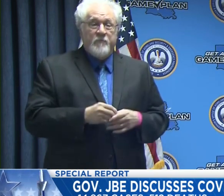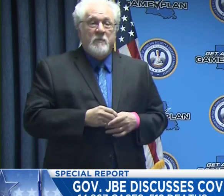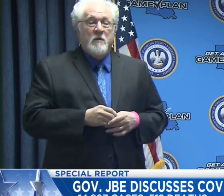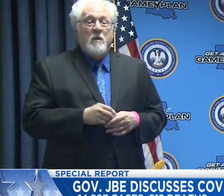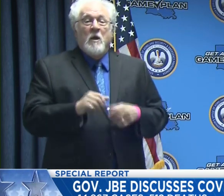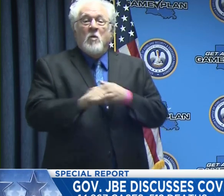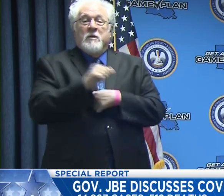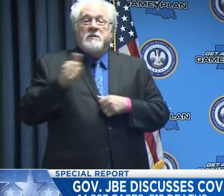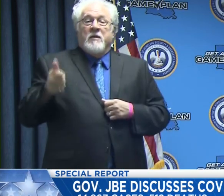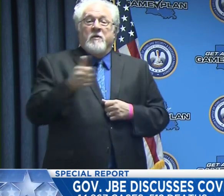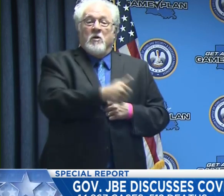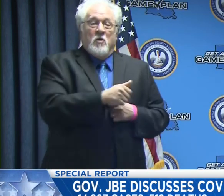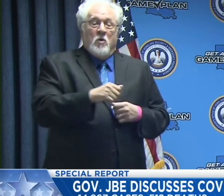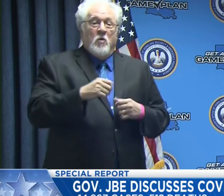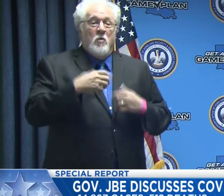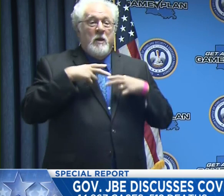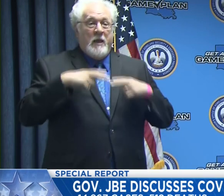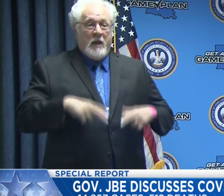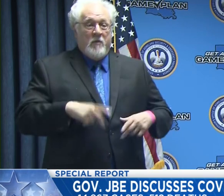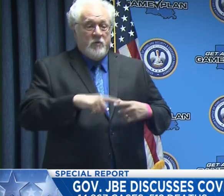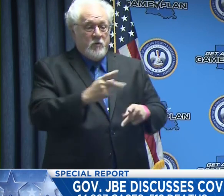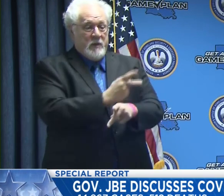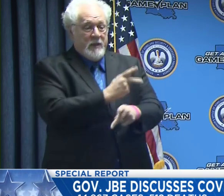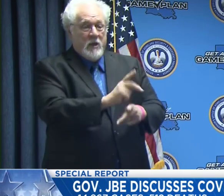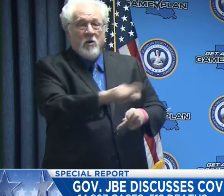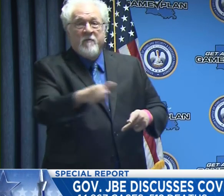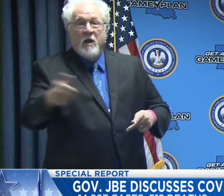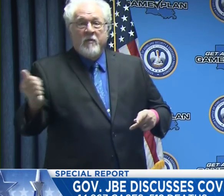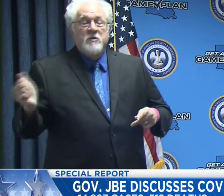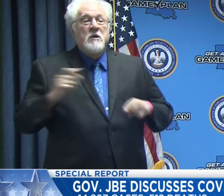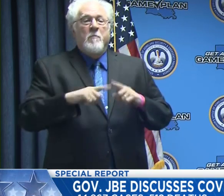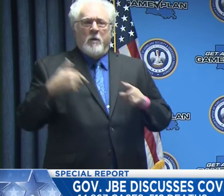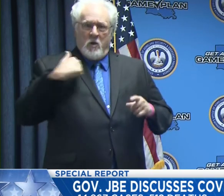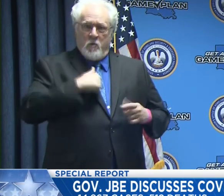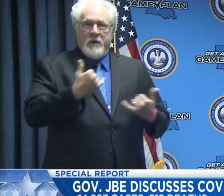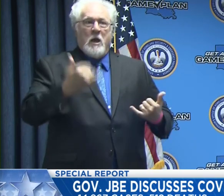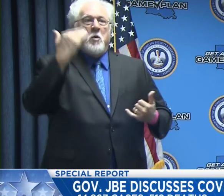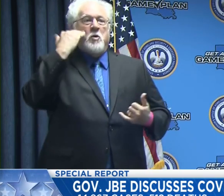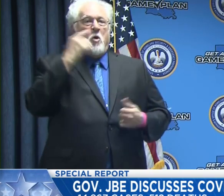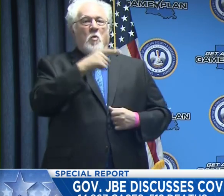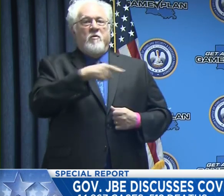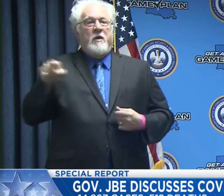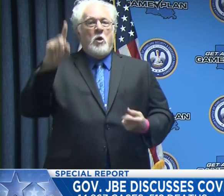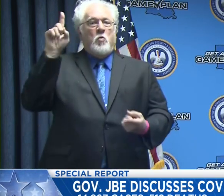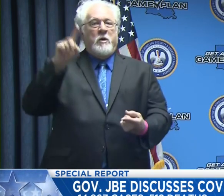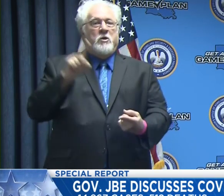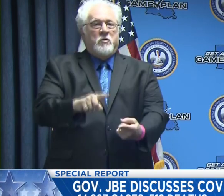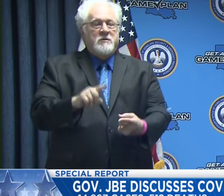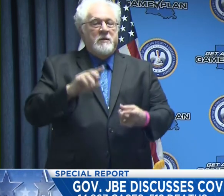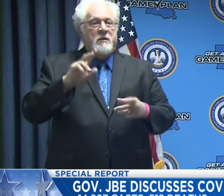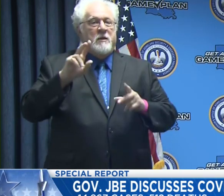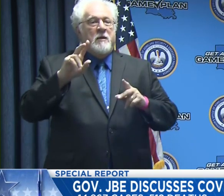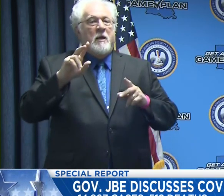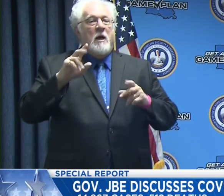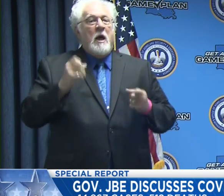HEROS BECAUSE OF THE WORK THEY'VE BEEN DOING AND PUTTING THEMSELVES IN RISKING THEIR OWN